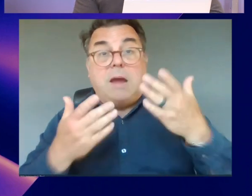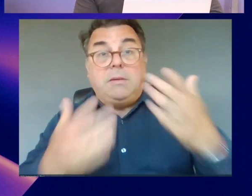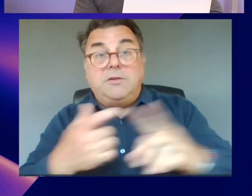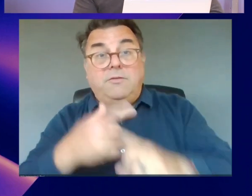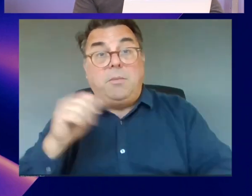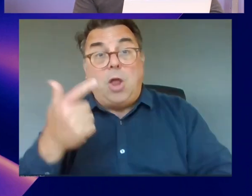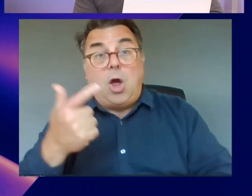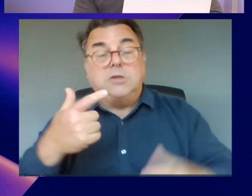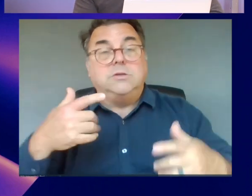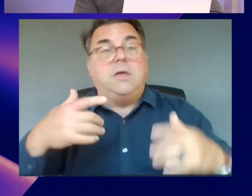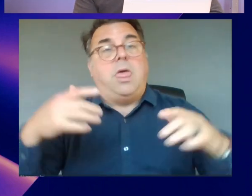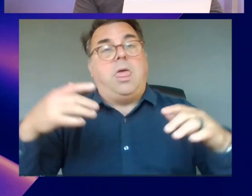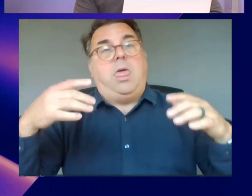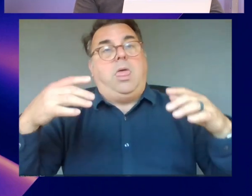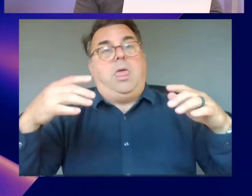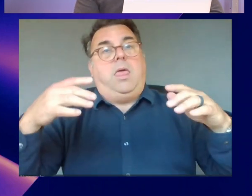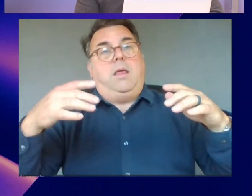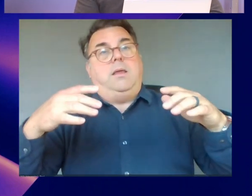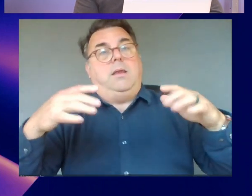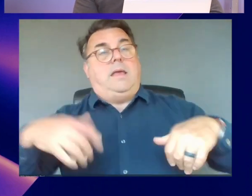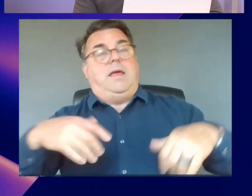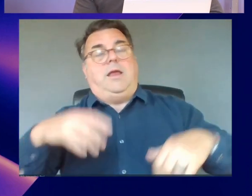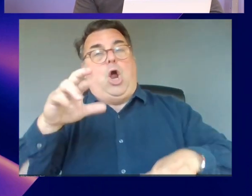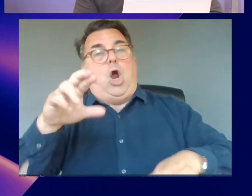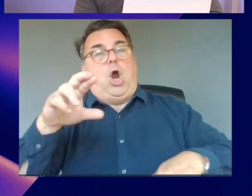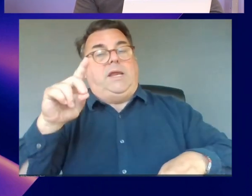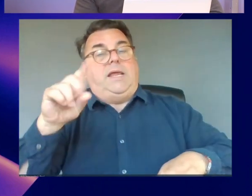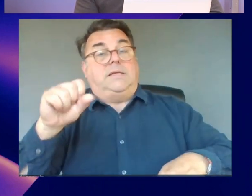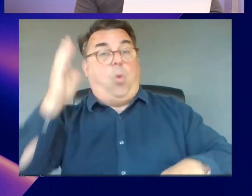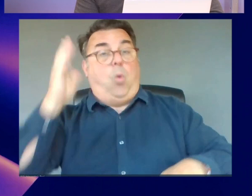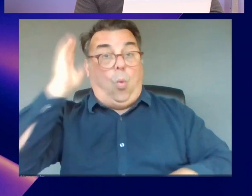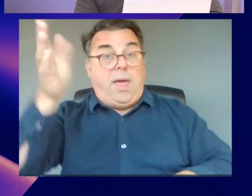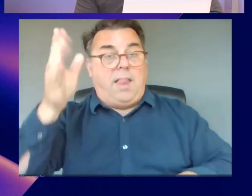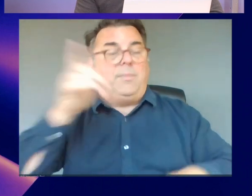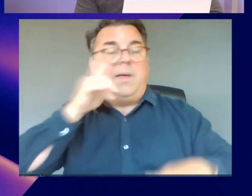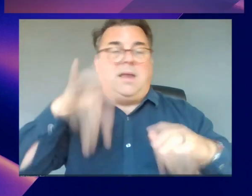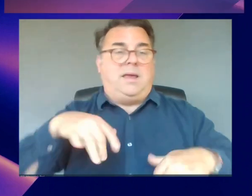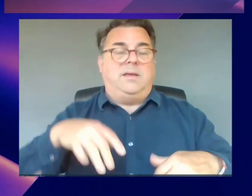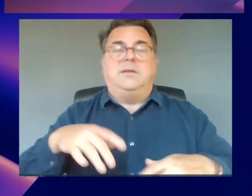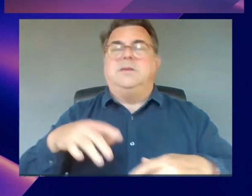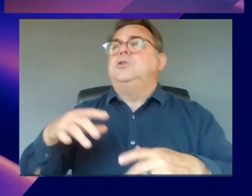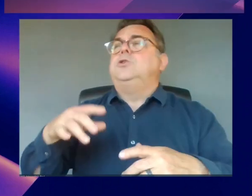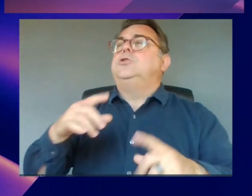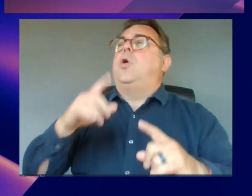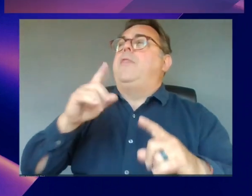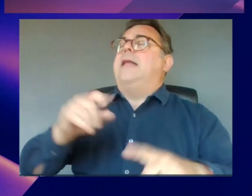are not added from RDS, but that should be something we'll be following up with. So that would be a different feature of DevOps Guru